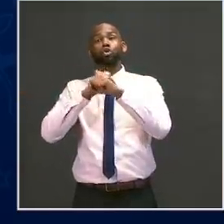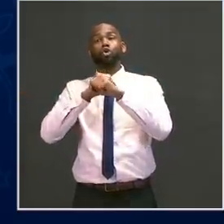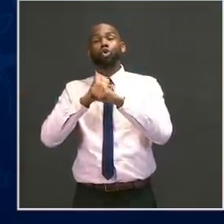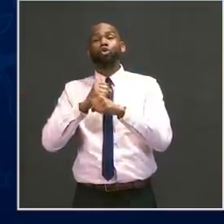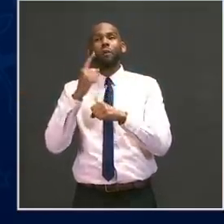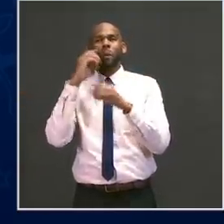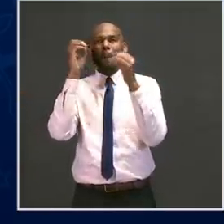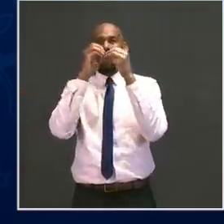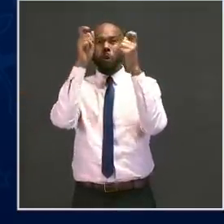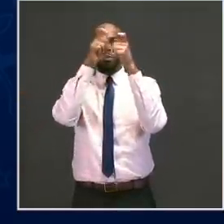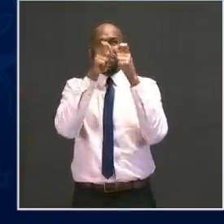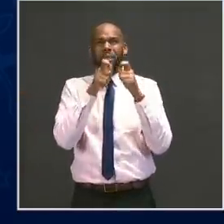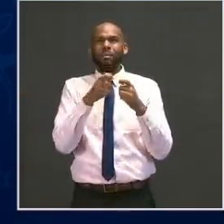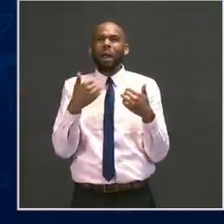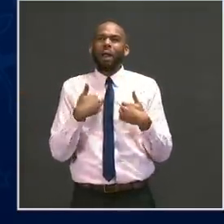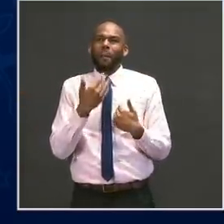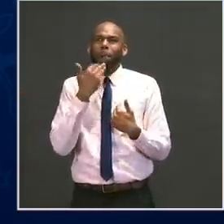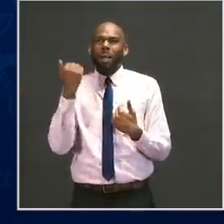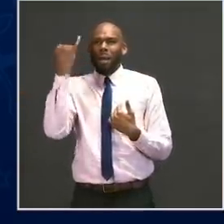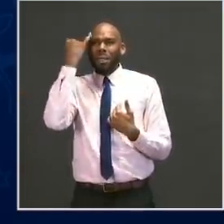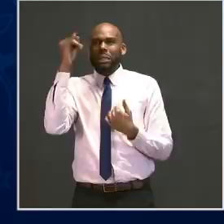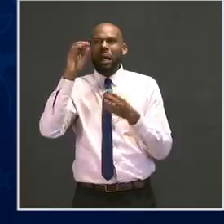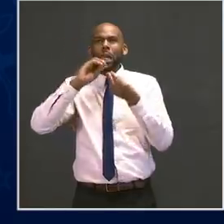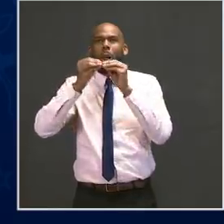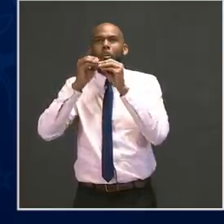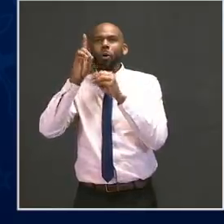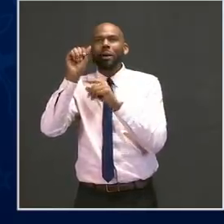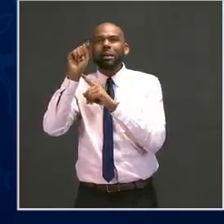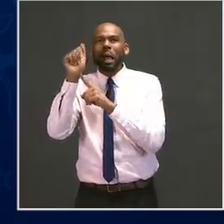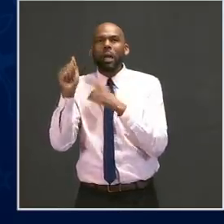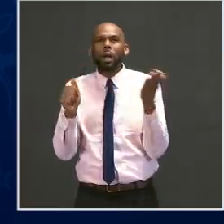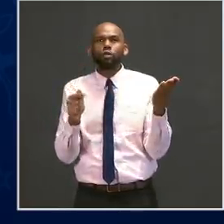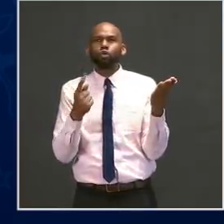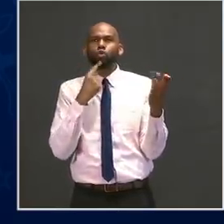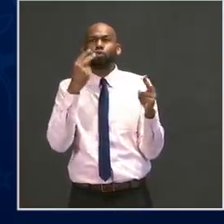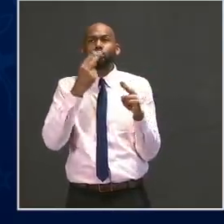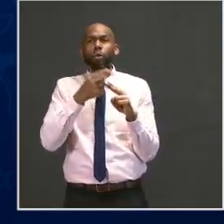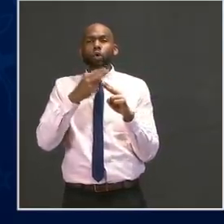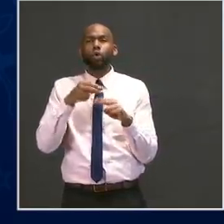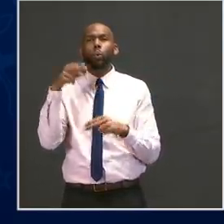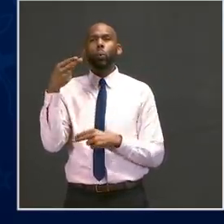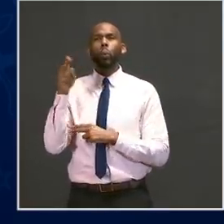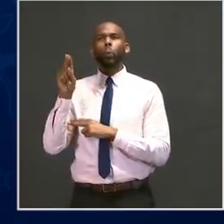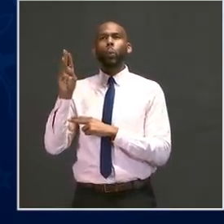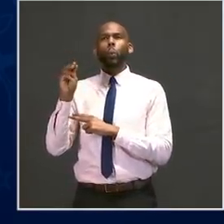which they're just more equipped to provide. The Press: Would you agree that it's humane to sort of institute mandatory